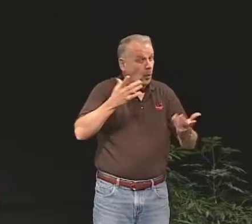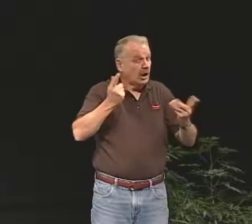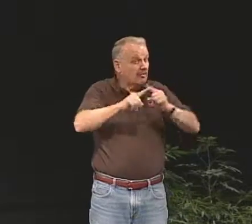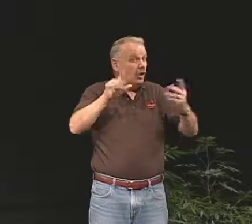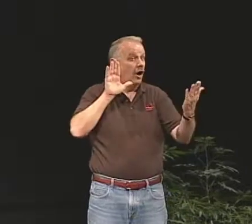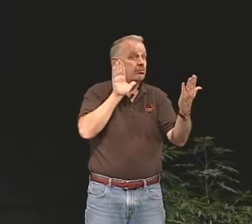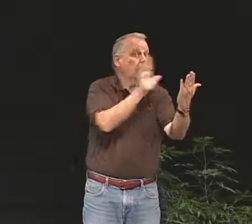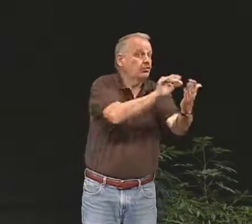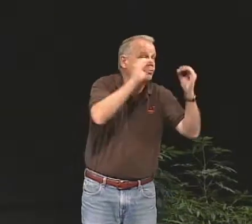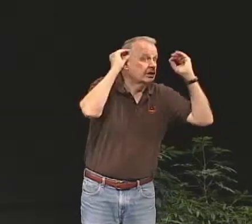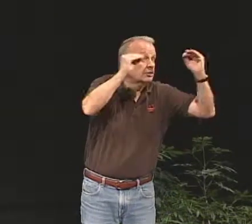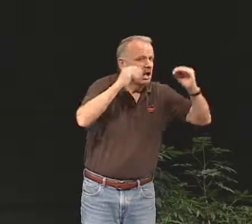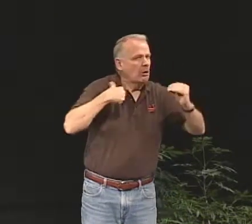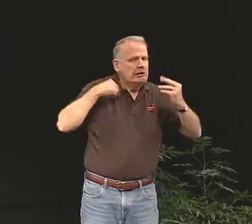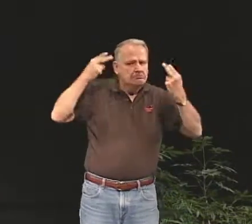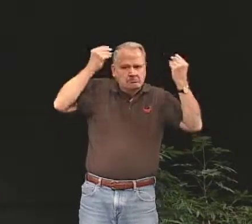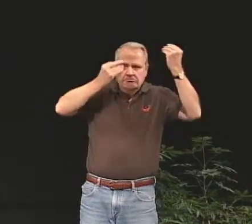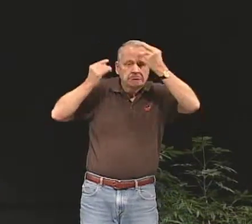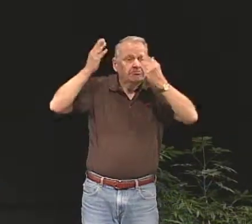where you keep your engagement.